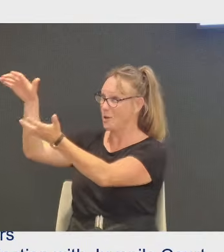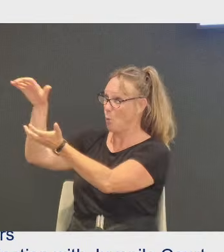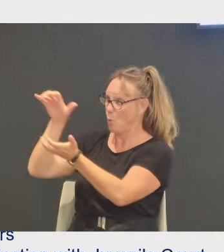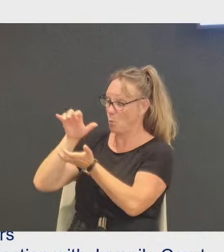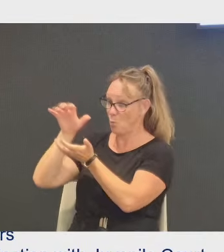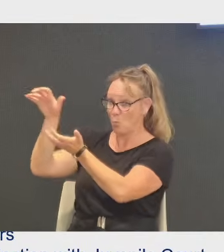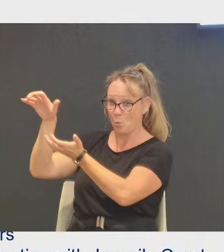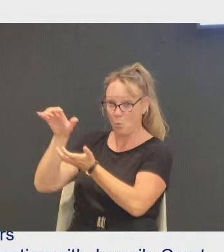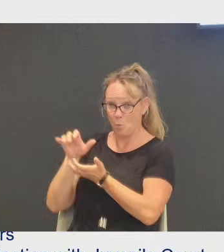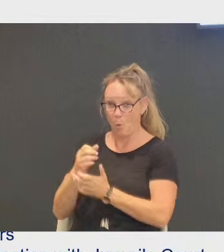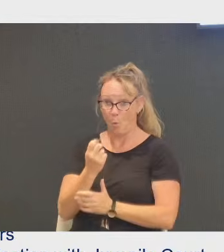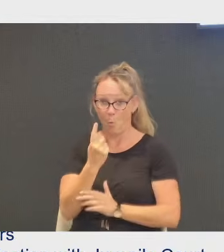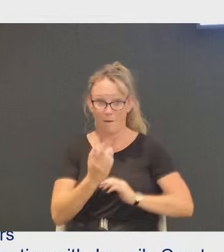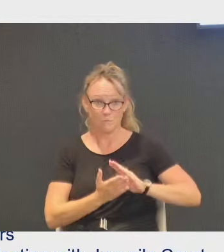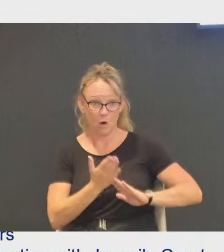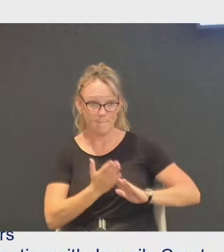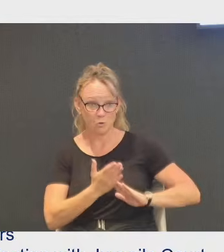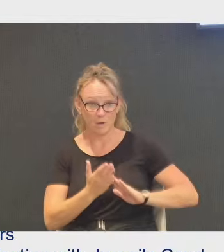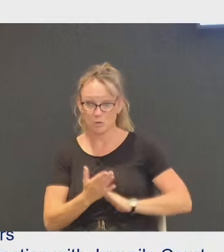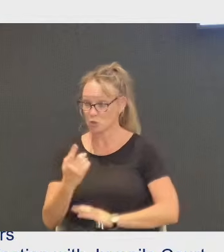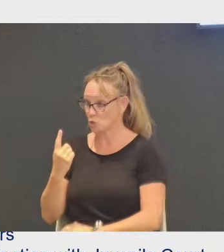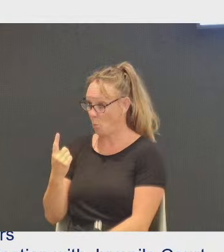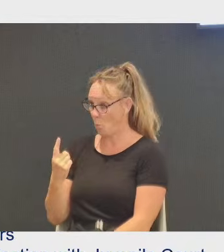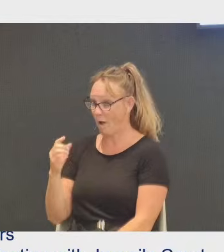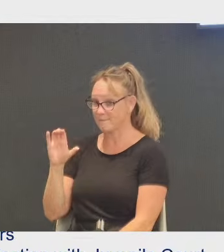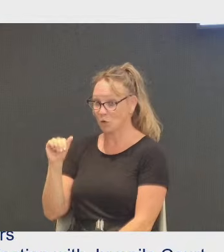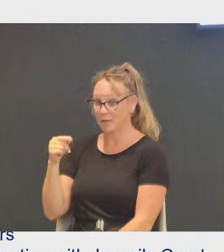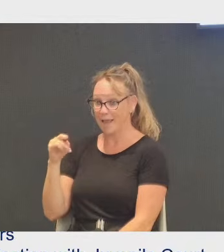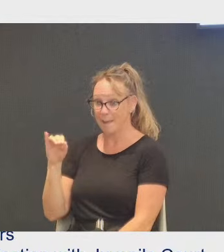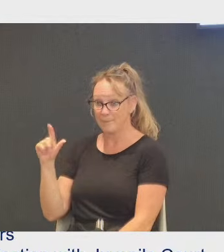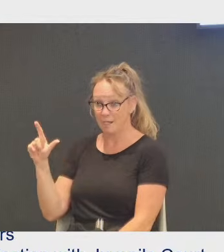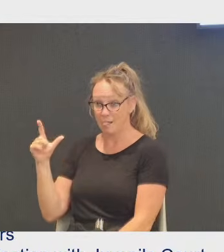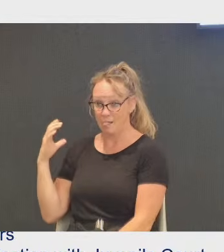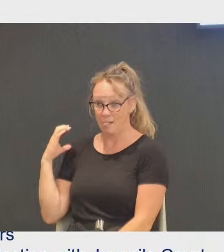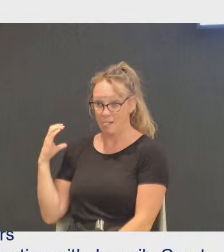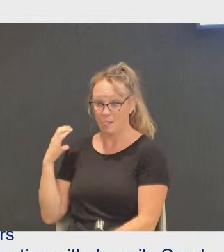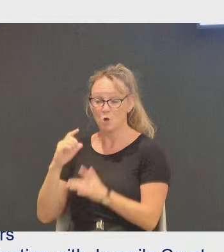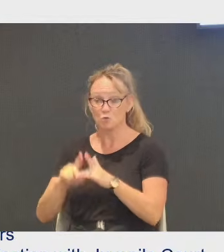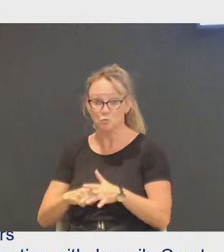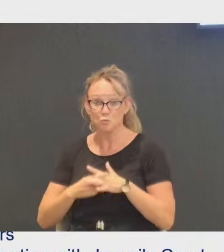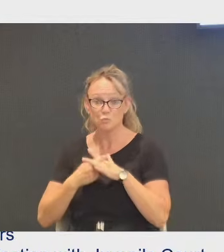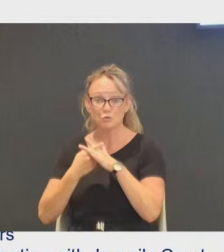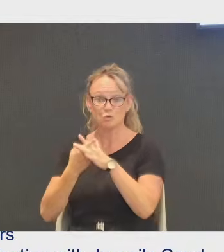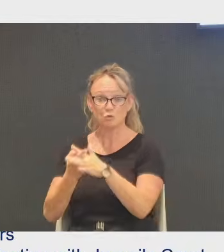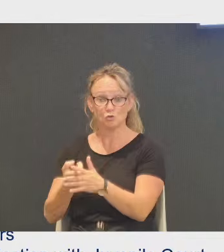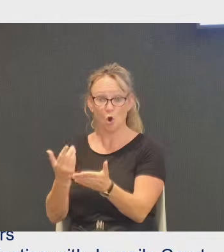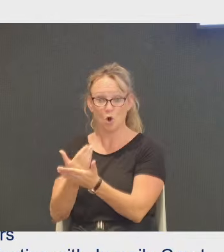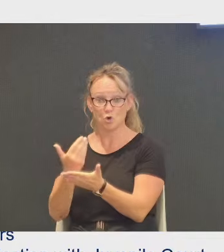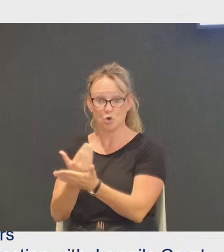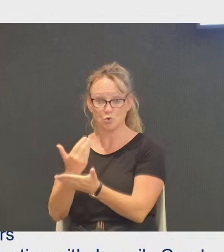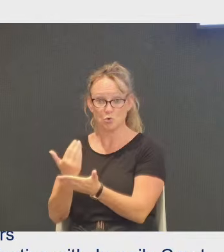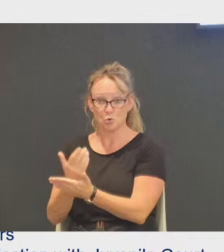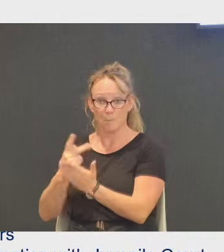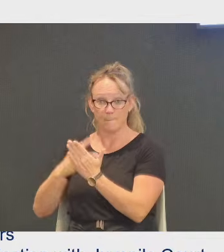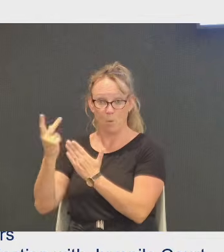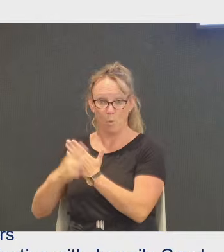operations and one for capital to get it to start a pilot for for that facility starting early next